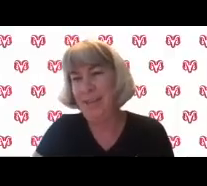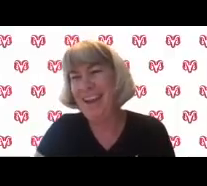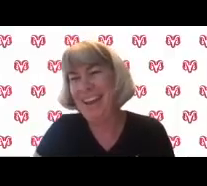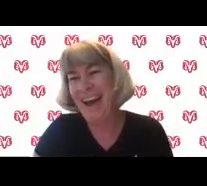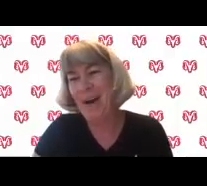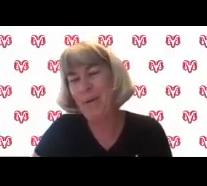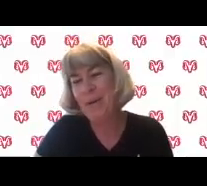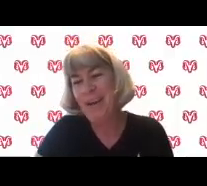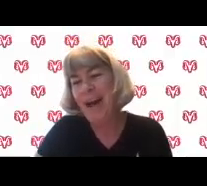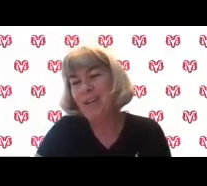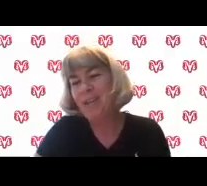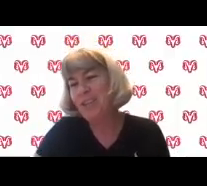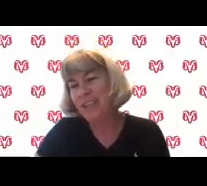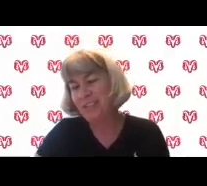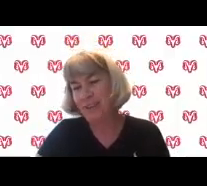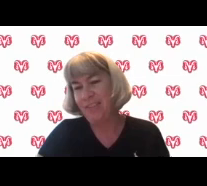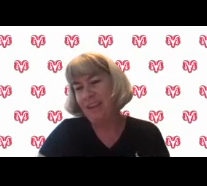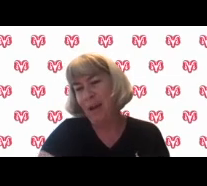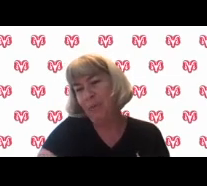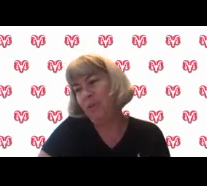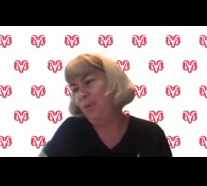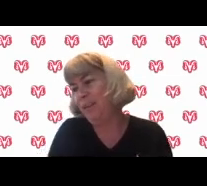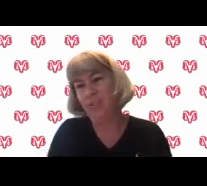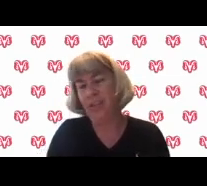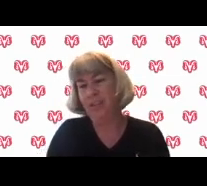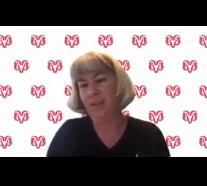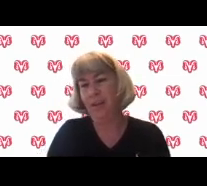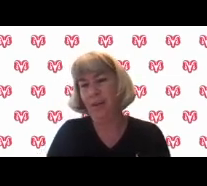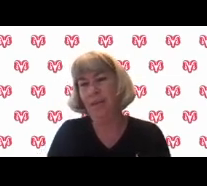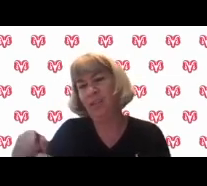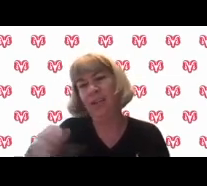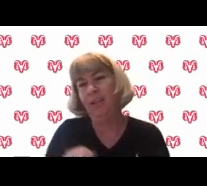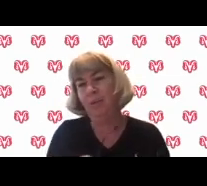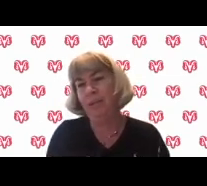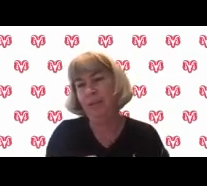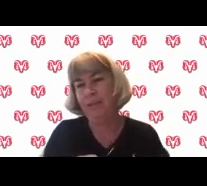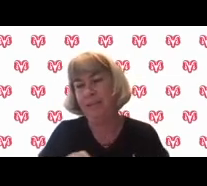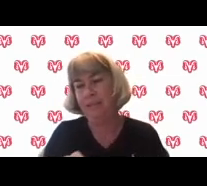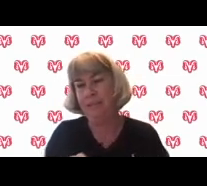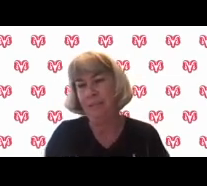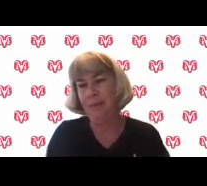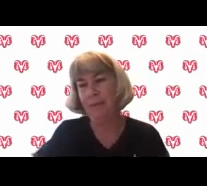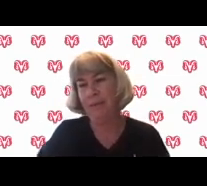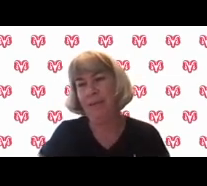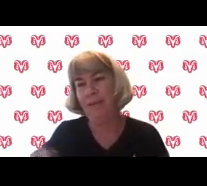and how how you're starting to find that now, both you and Shane and Shane, I know you were getting ready to say something, but maybe,